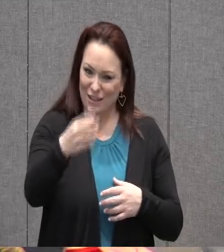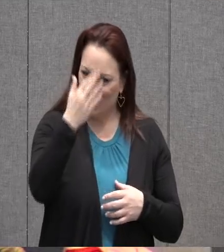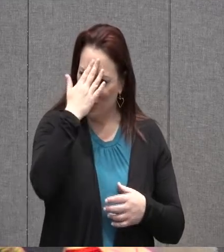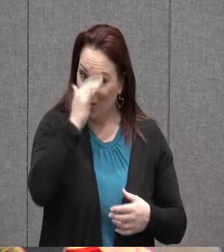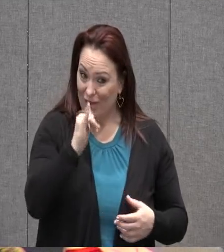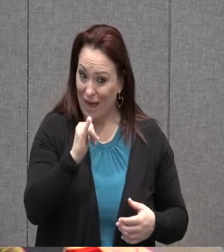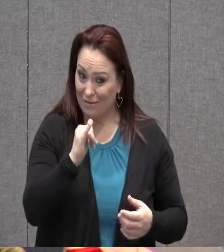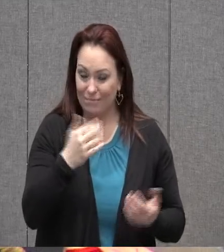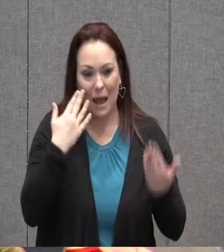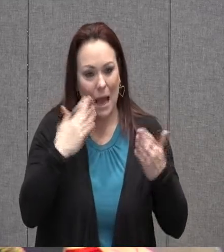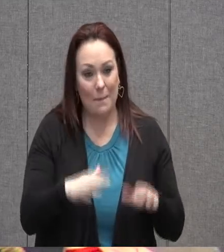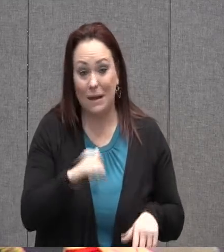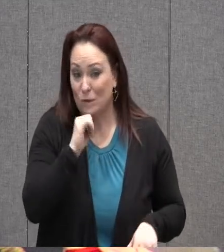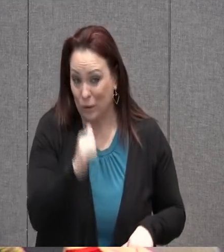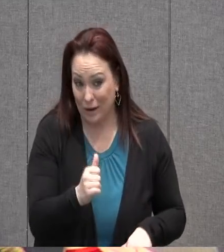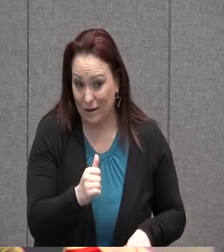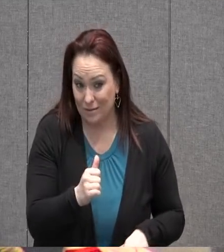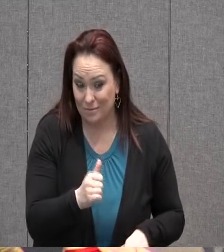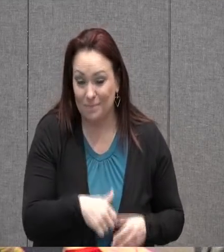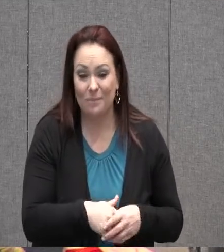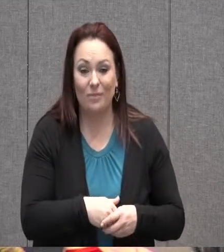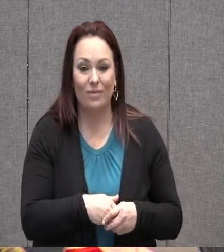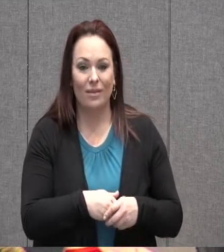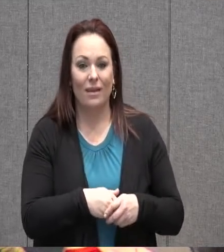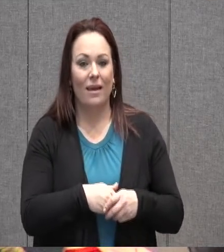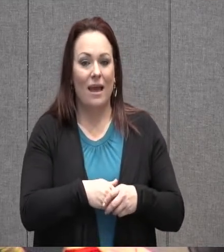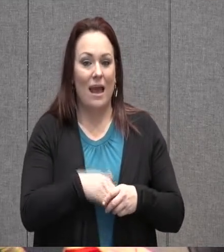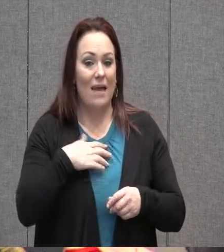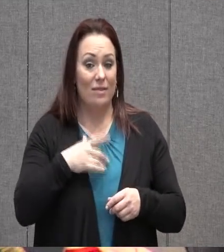And the quarter is much bigger than the dime.